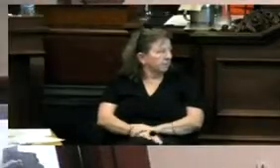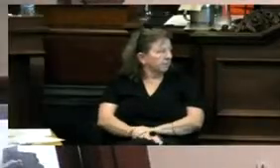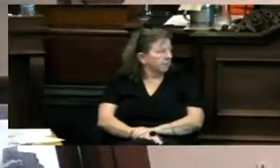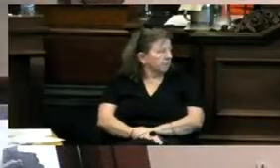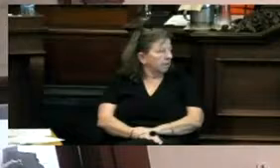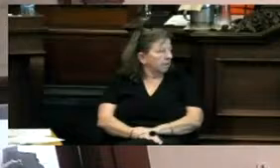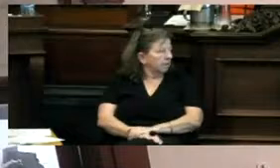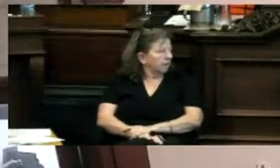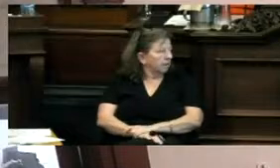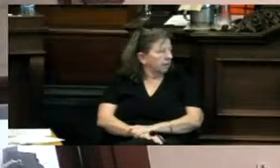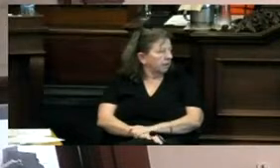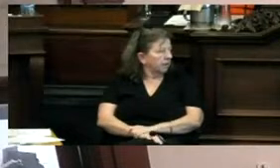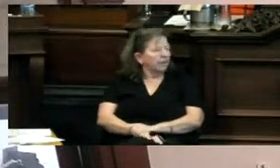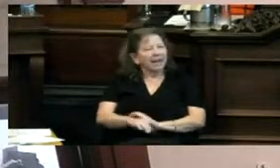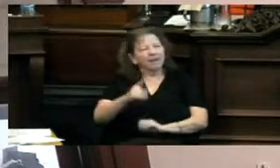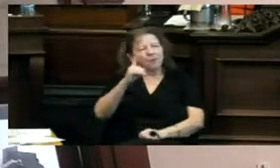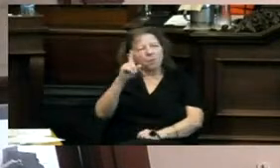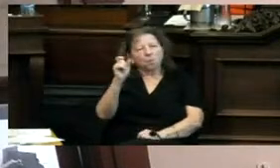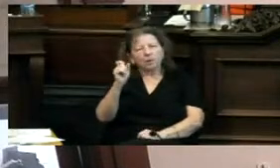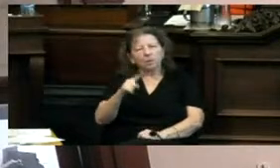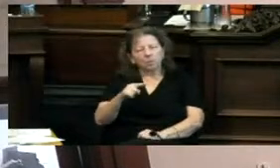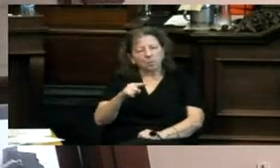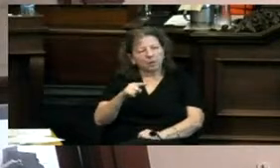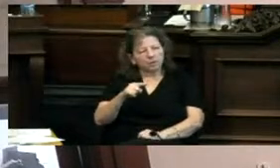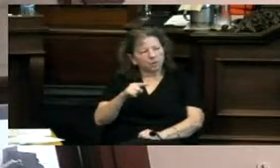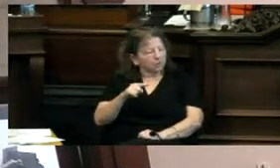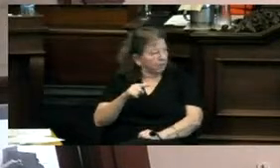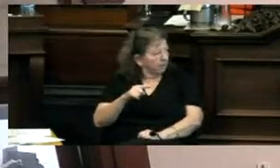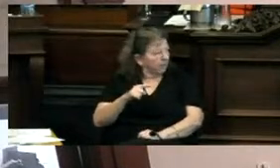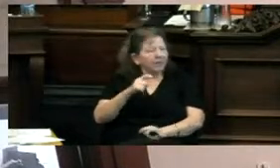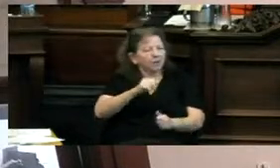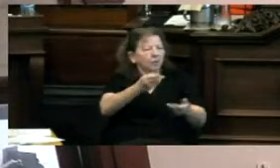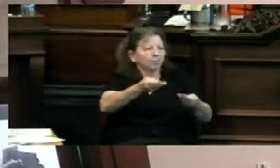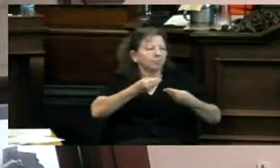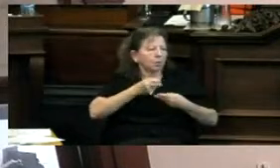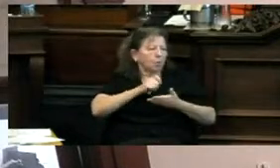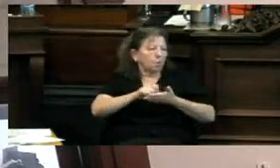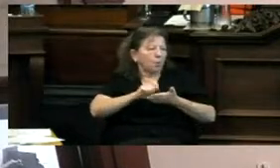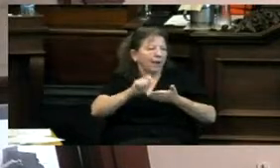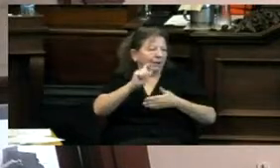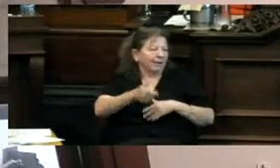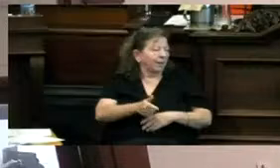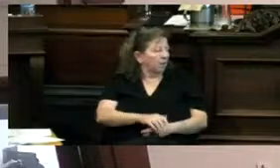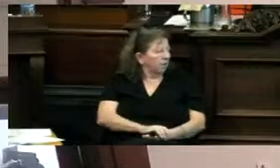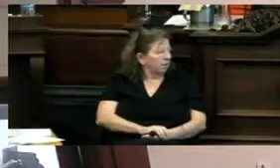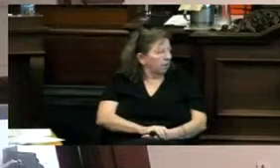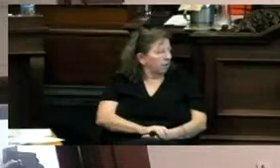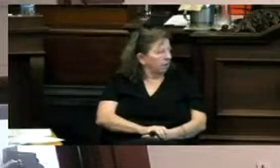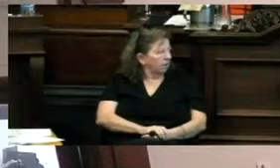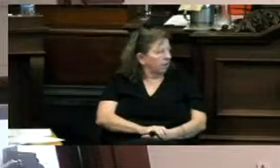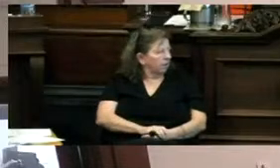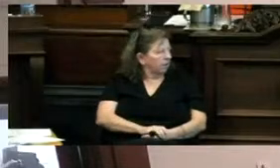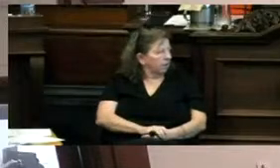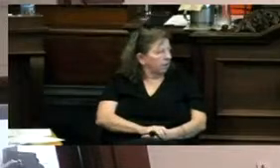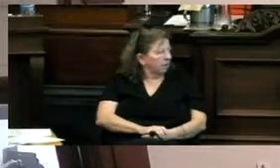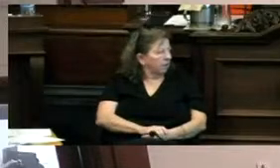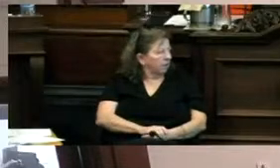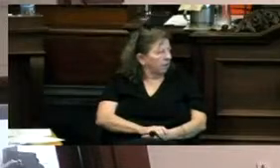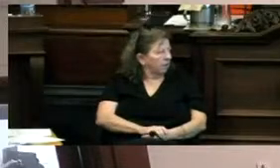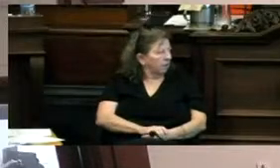Council Vice President Harris thank you, Chair Lightfoot. I just got a quick question. I